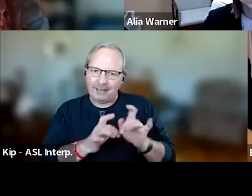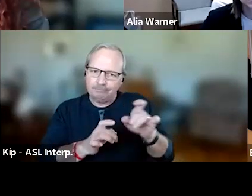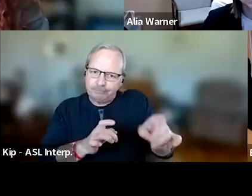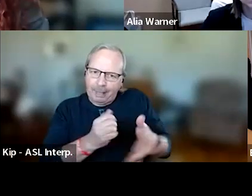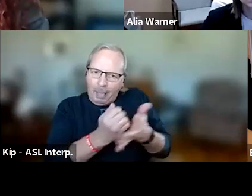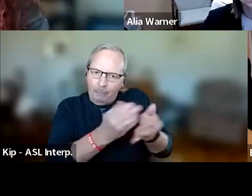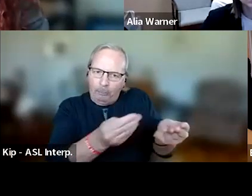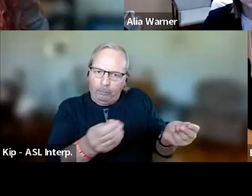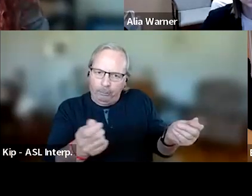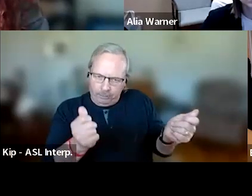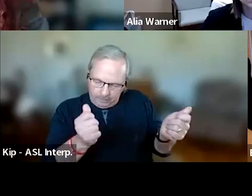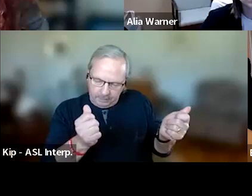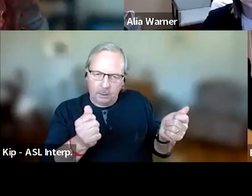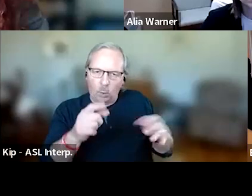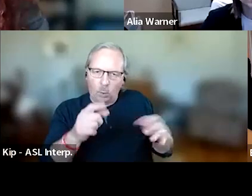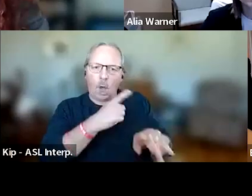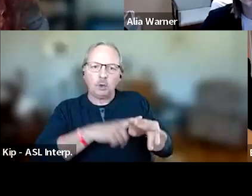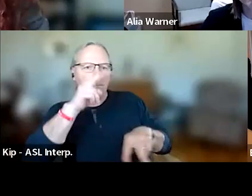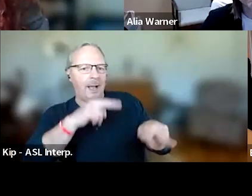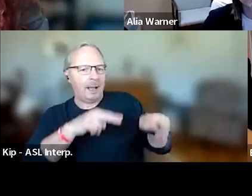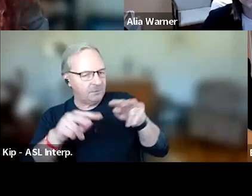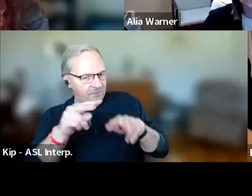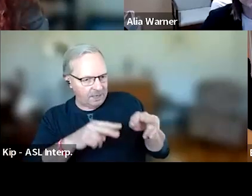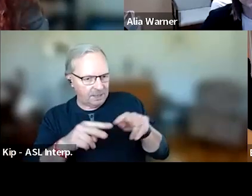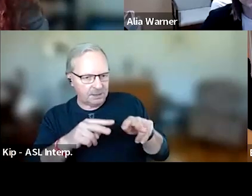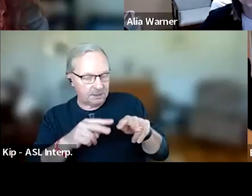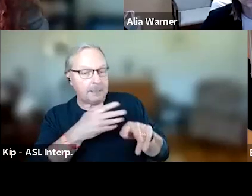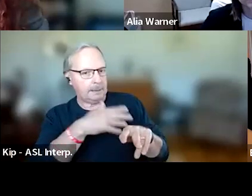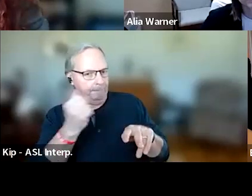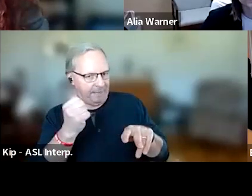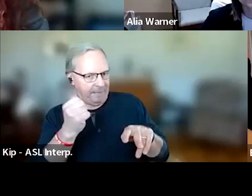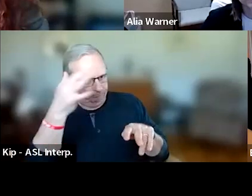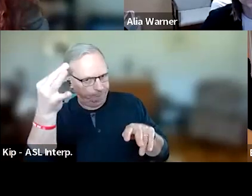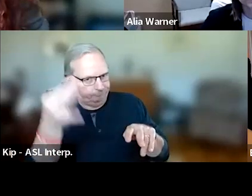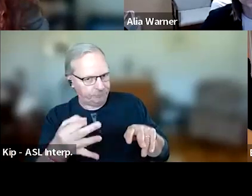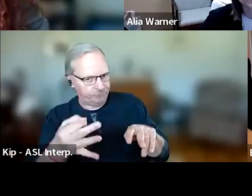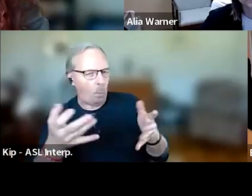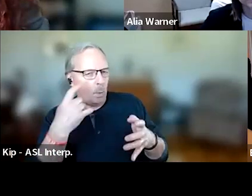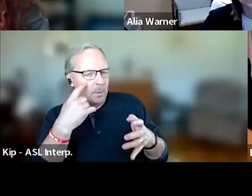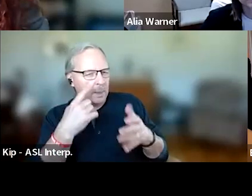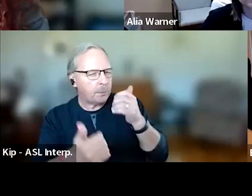But really like long-term observation is the best in my opinion to determine what we think is the most likely diagnosis.